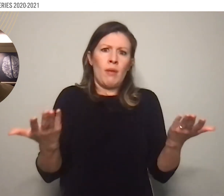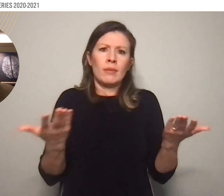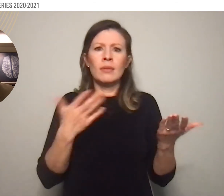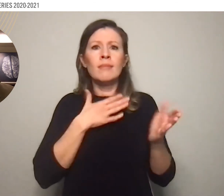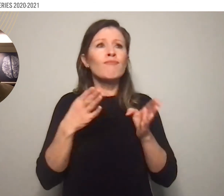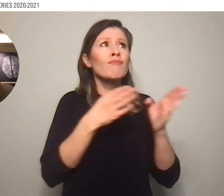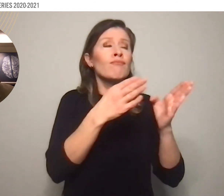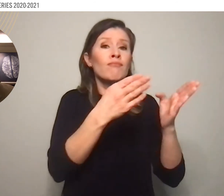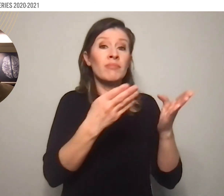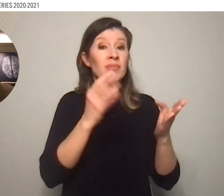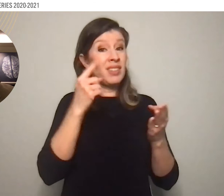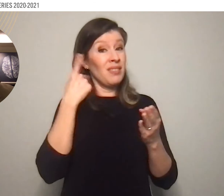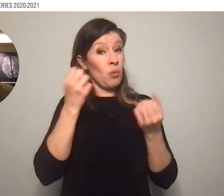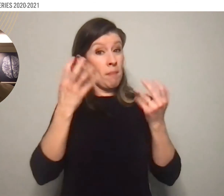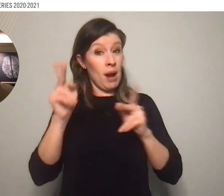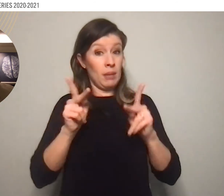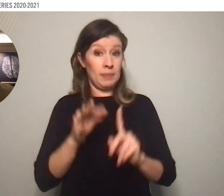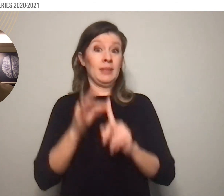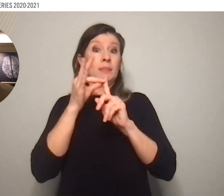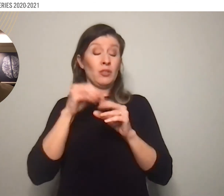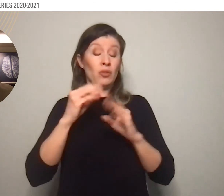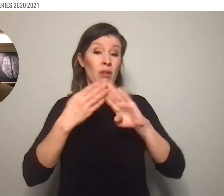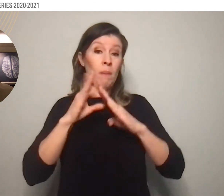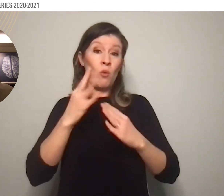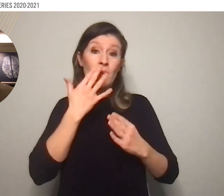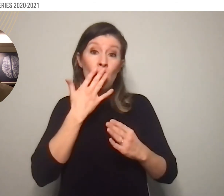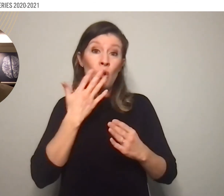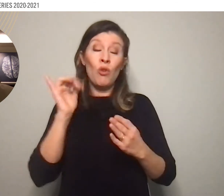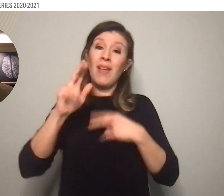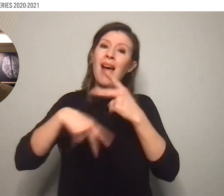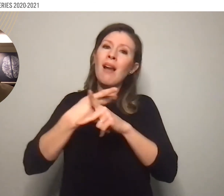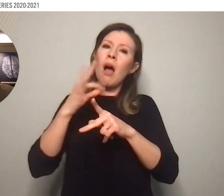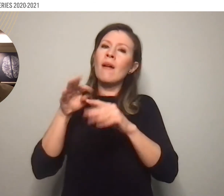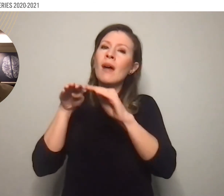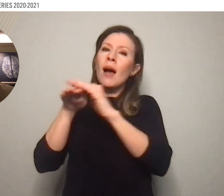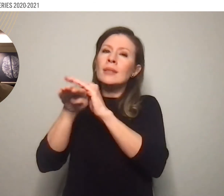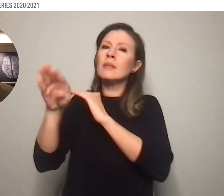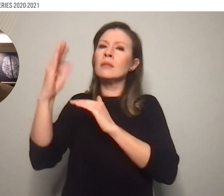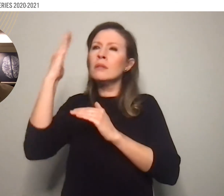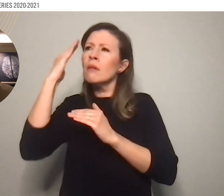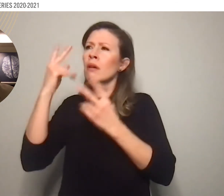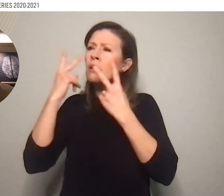for my career. For a lot of folks, particularly in communities of color, that type of accessibility,